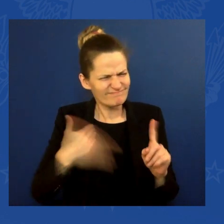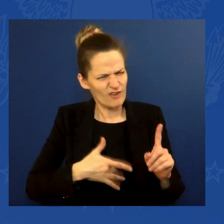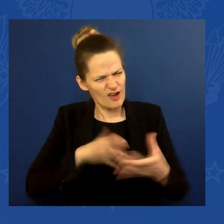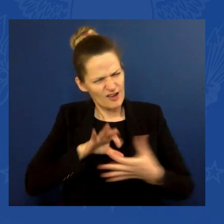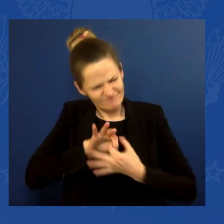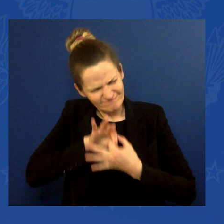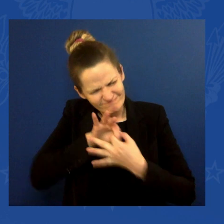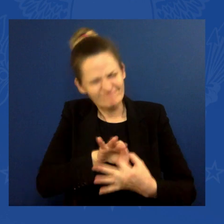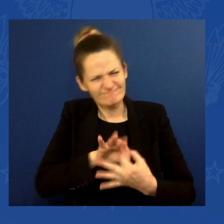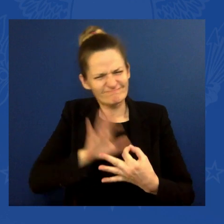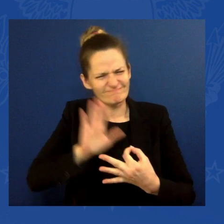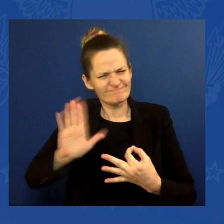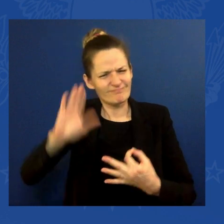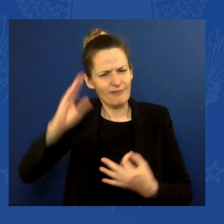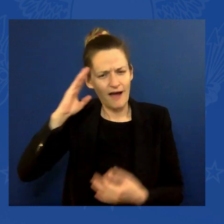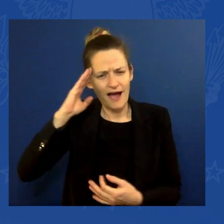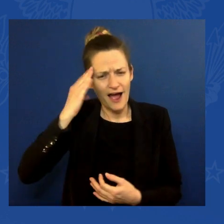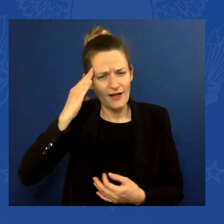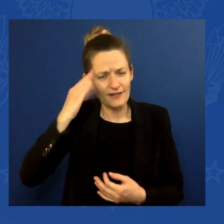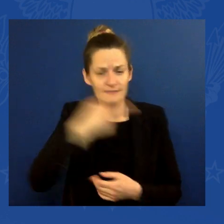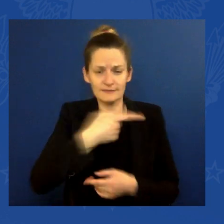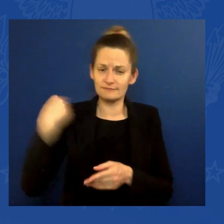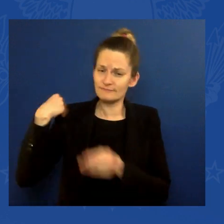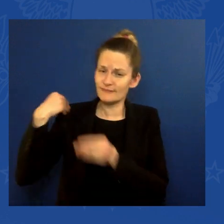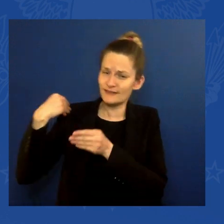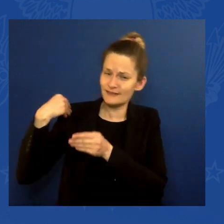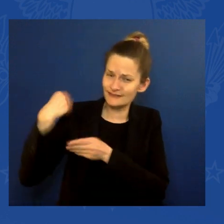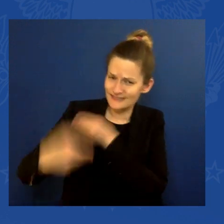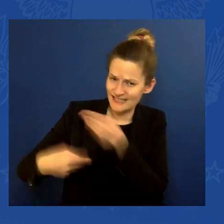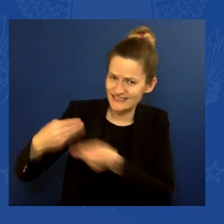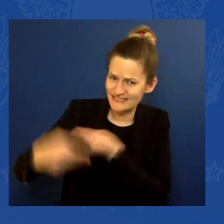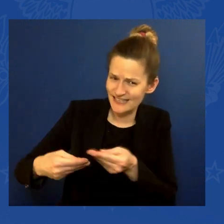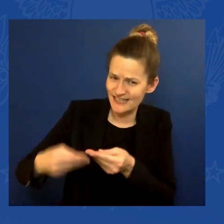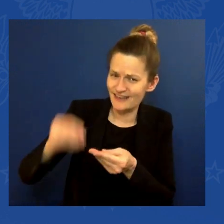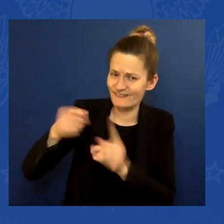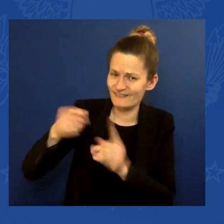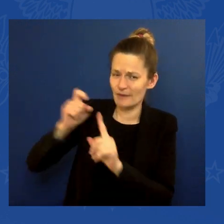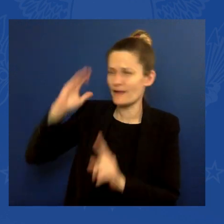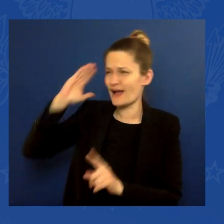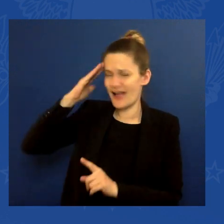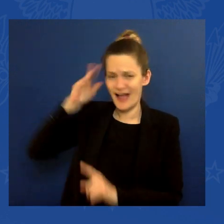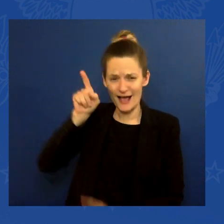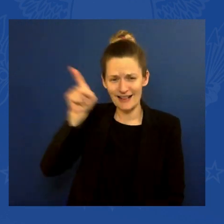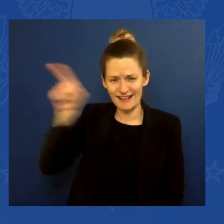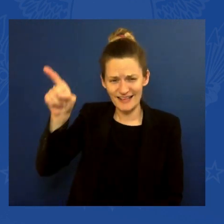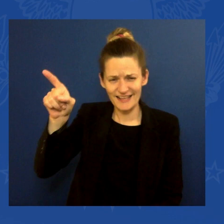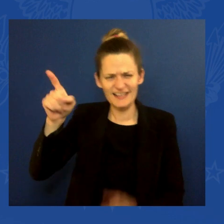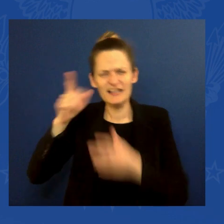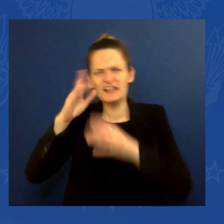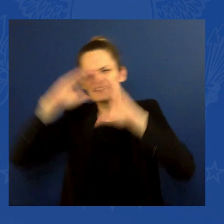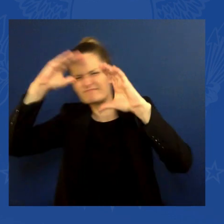and the Finnegan's of County Louth, and let's face it, every other county in Ireland is trying to find that direct family link.